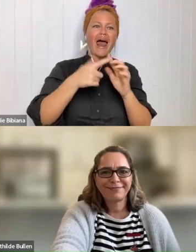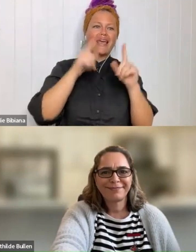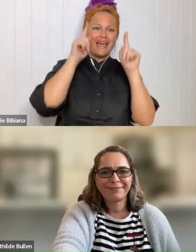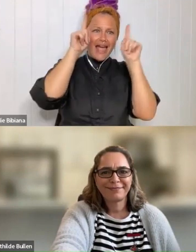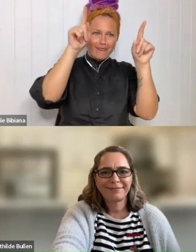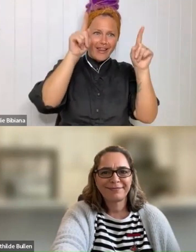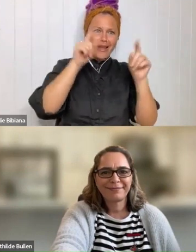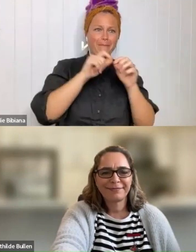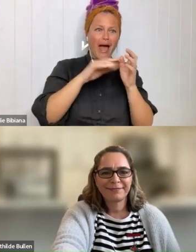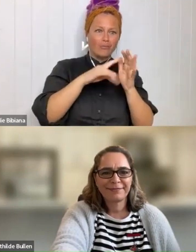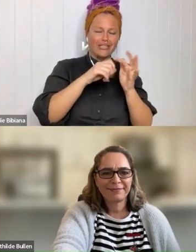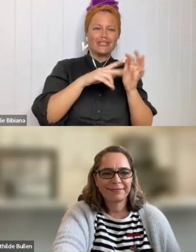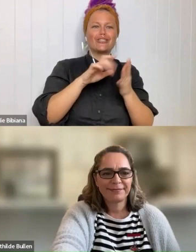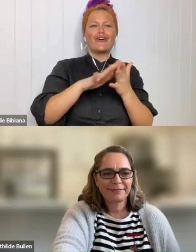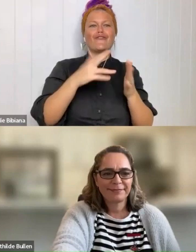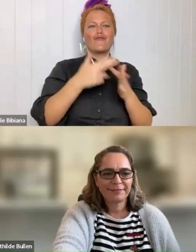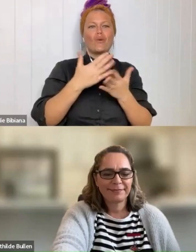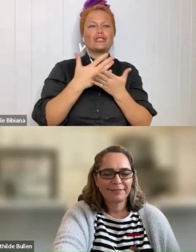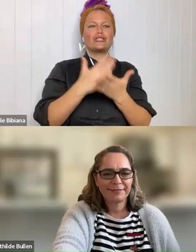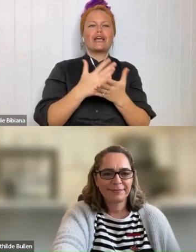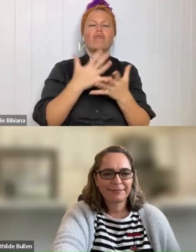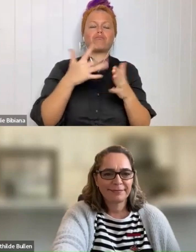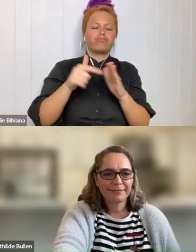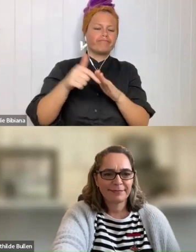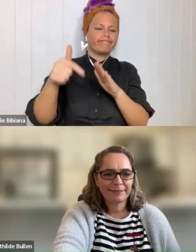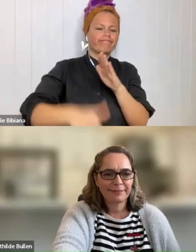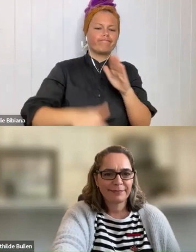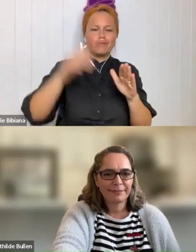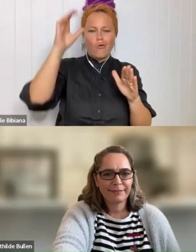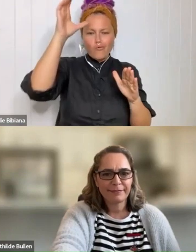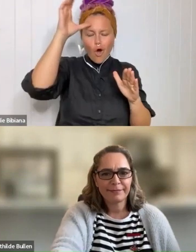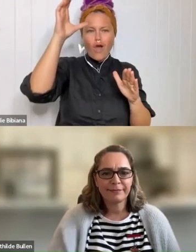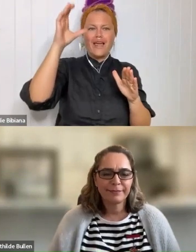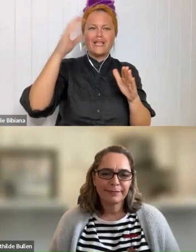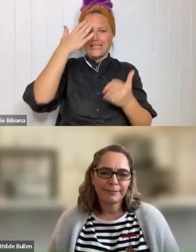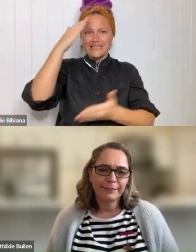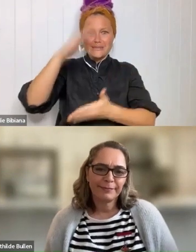sharing such deep knowledge and experience for this session. And